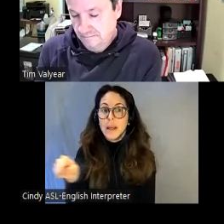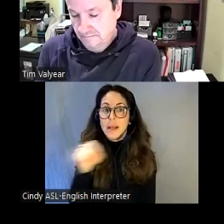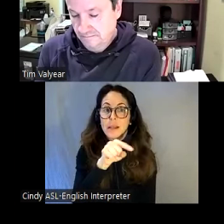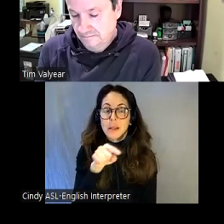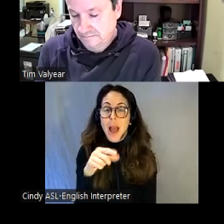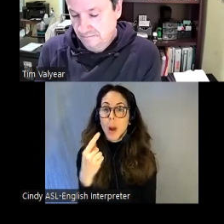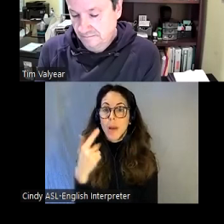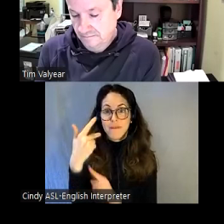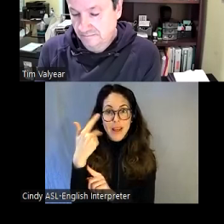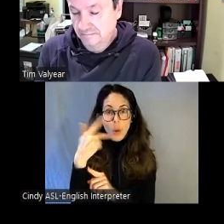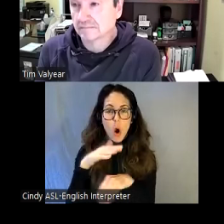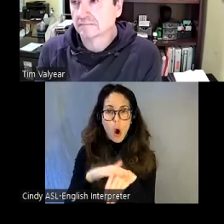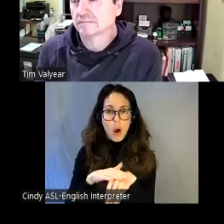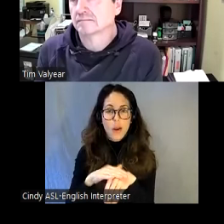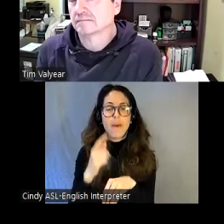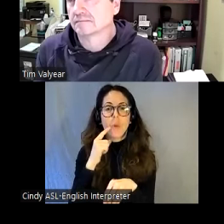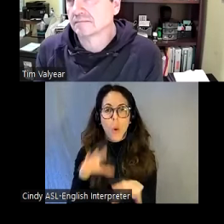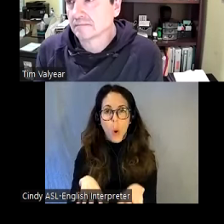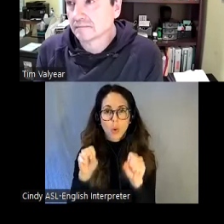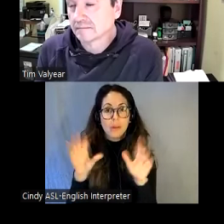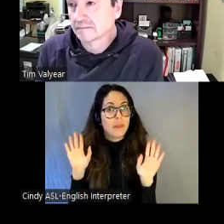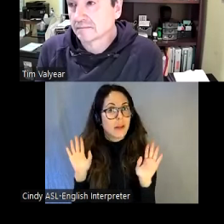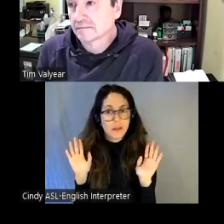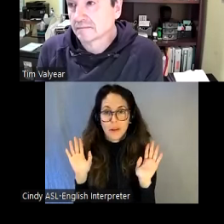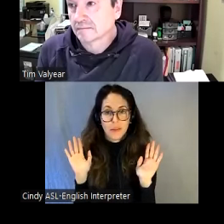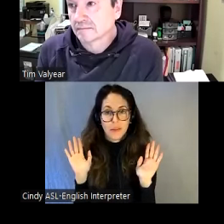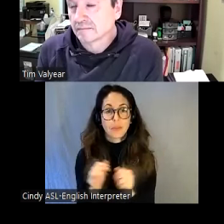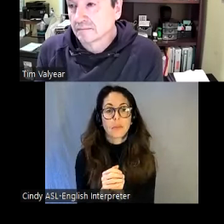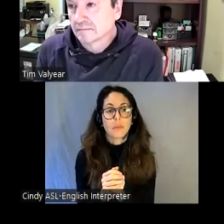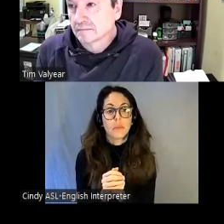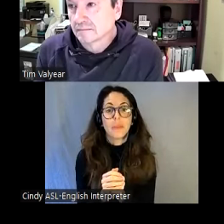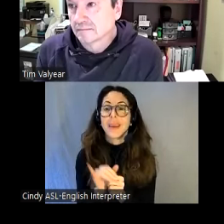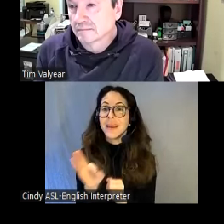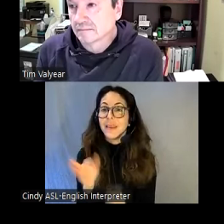For private and time management, everyone will be